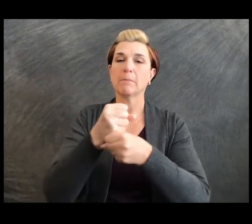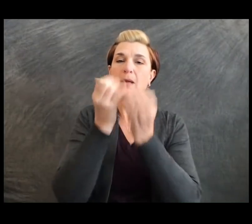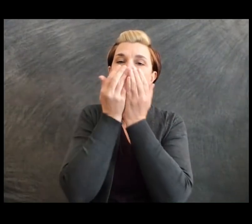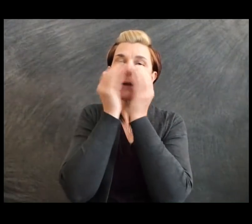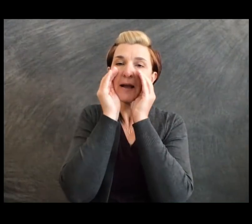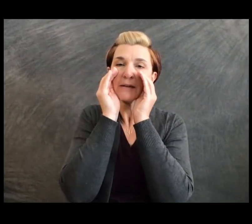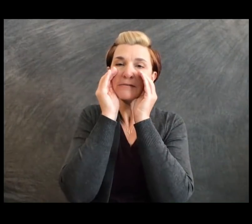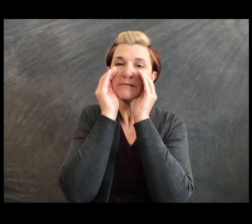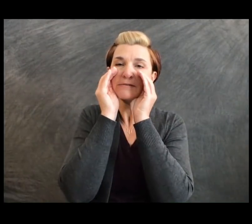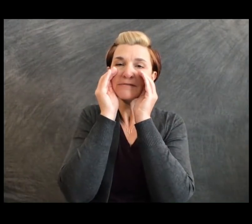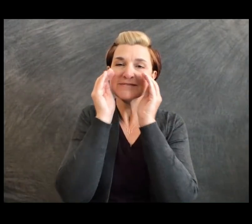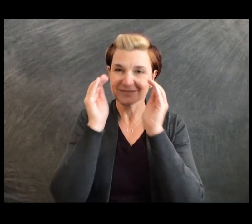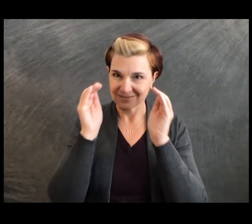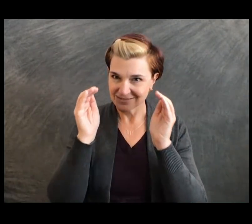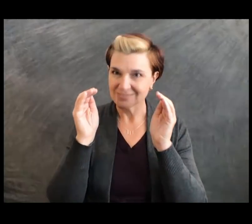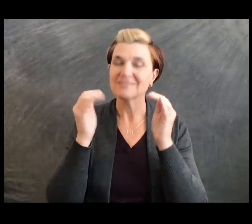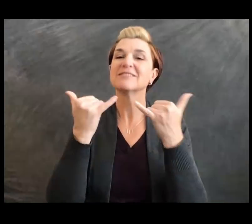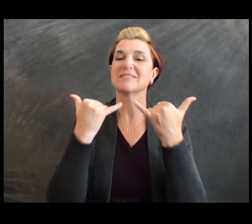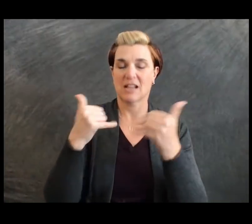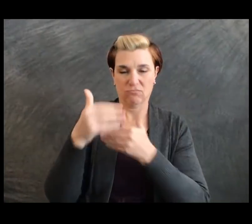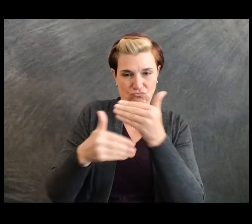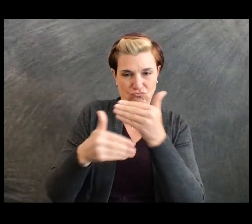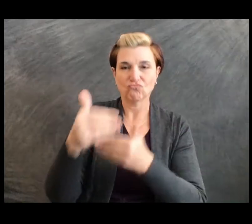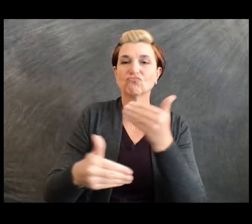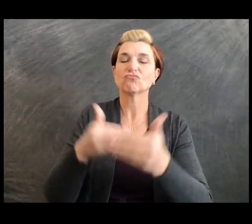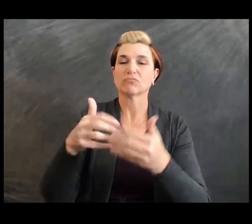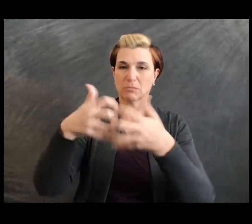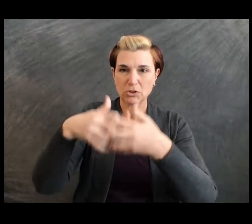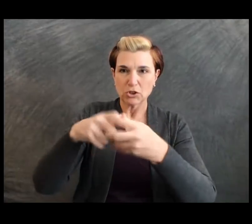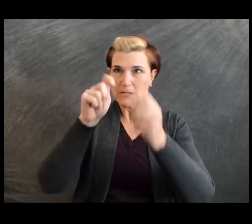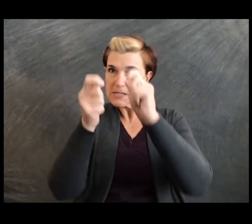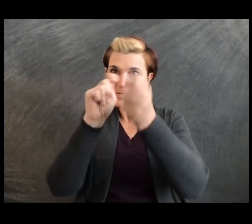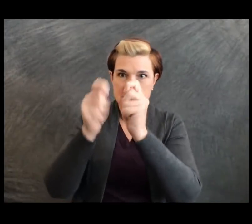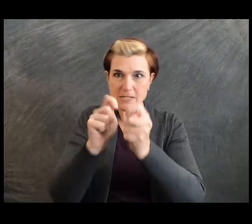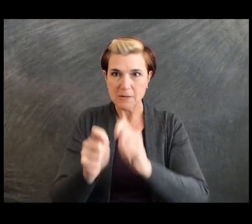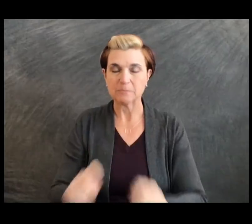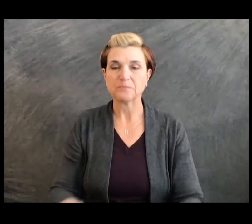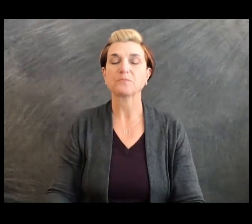that process right now and in my direction the FDA has taken rapid steps